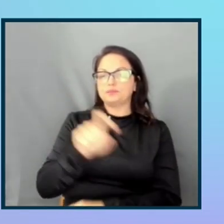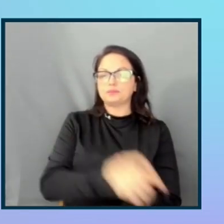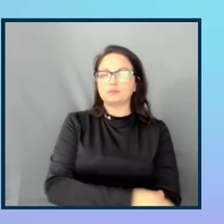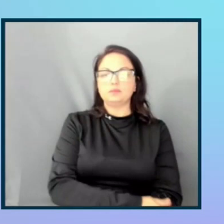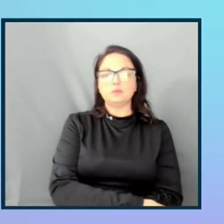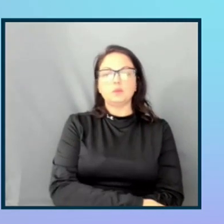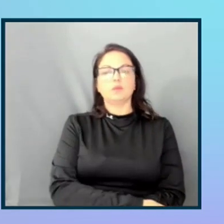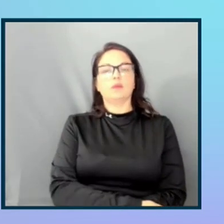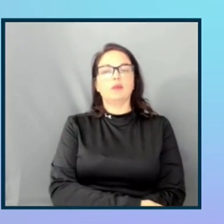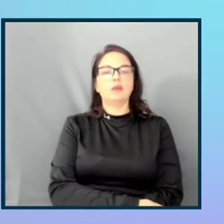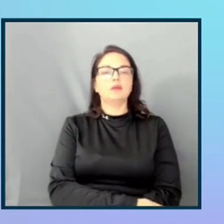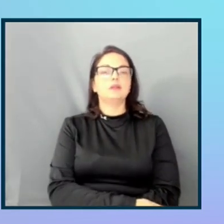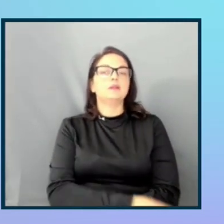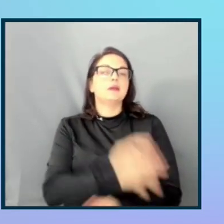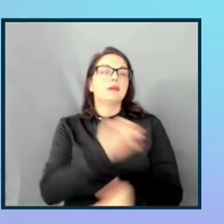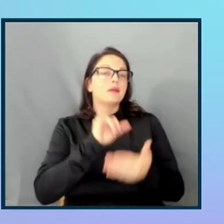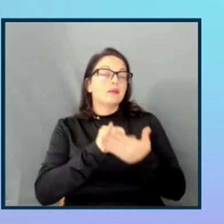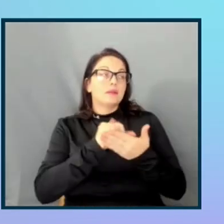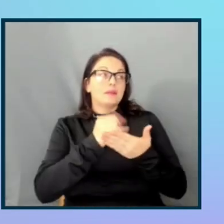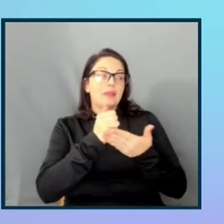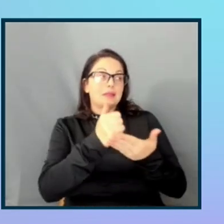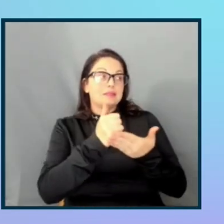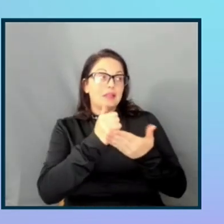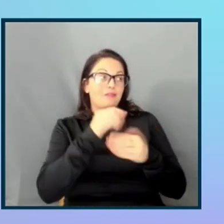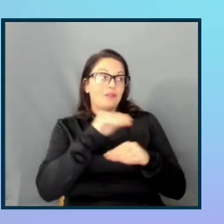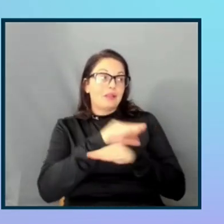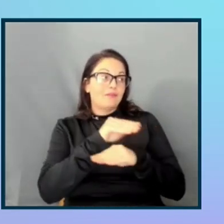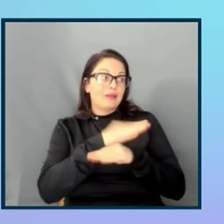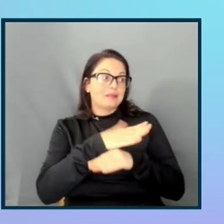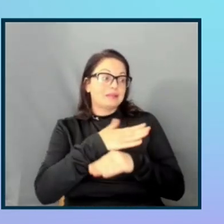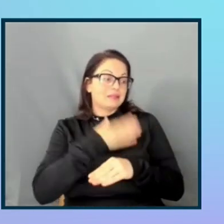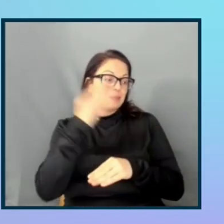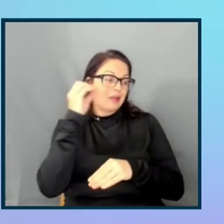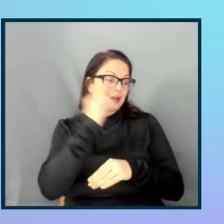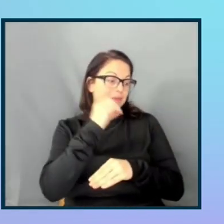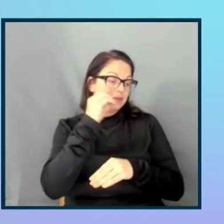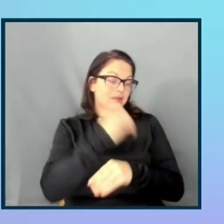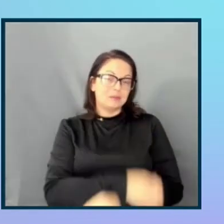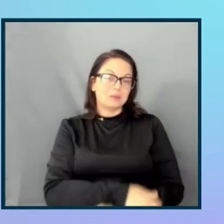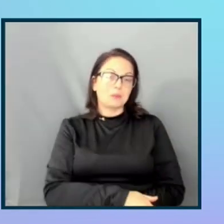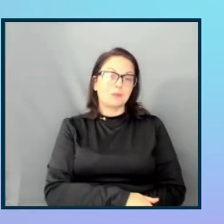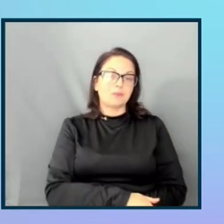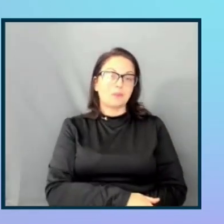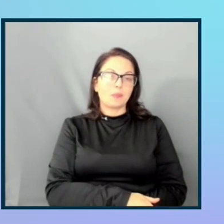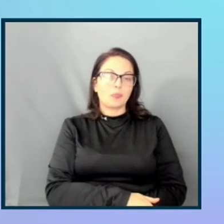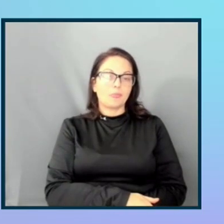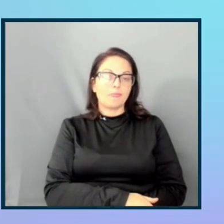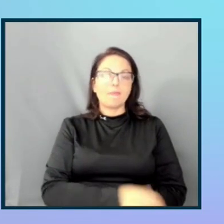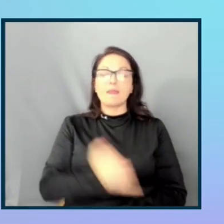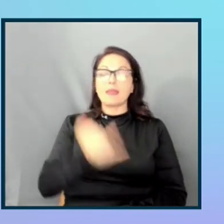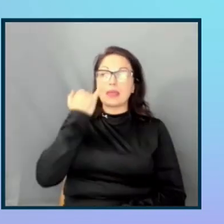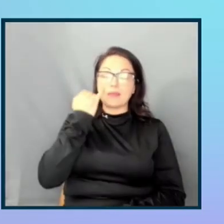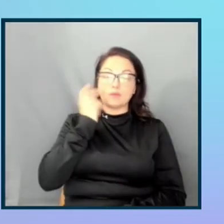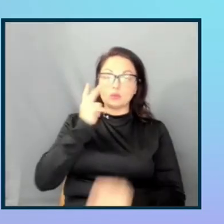There's helpful advice, and that's my opinion. My opinion is be a nuisance. If you see a problem, flag the problem,